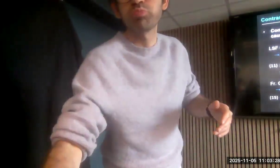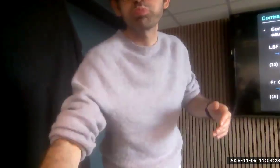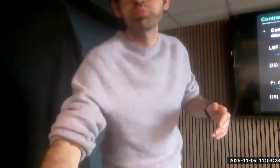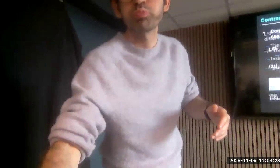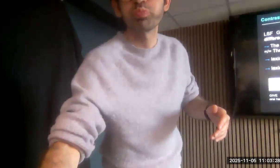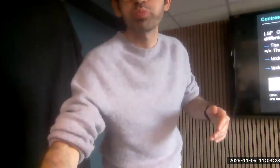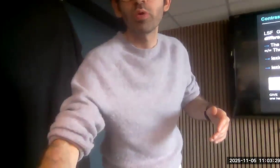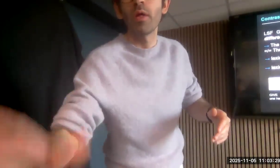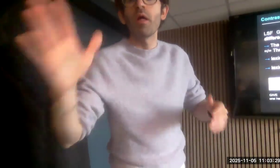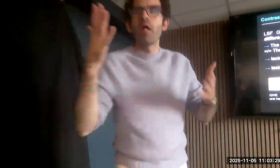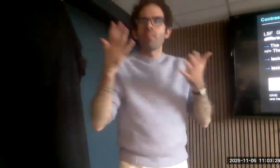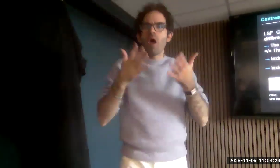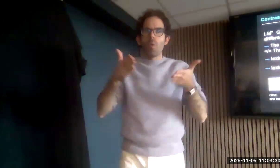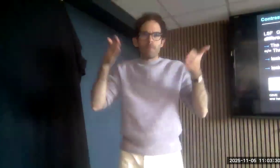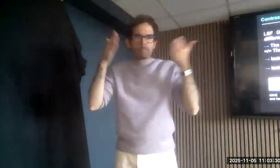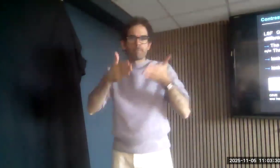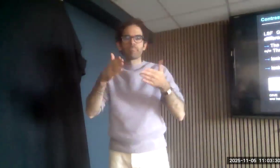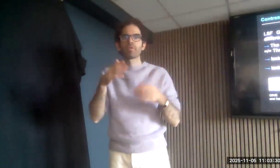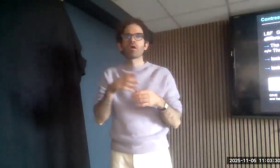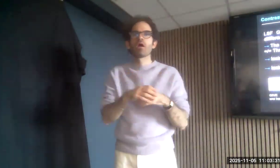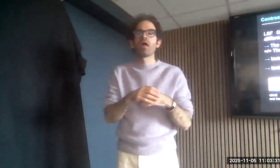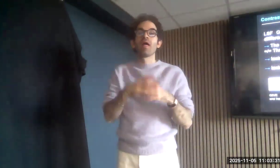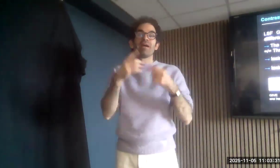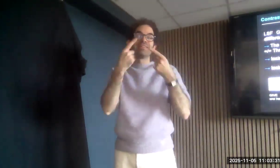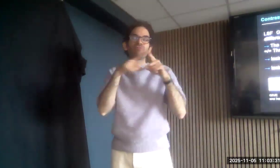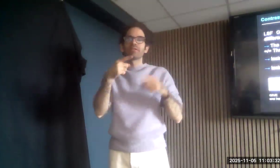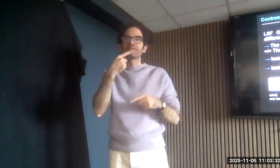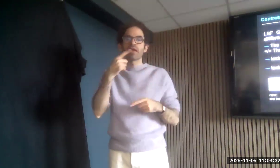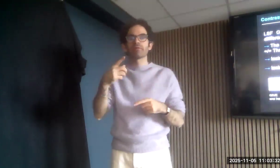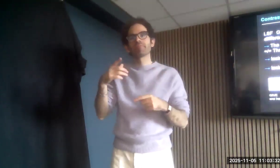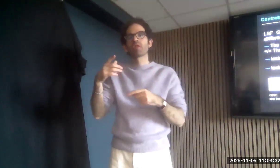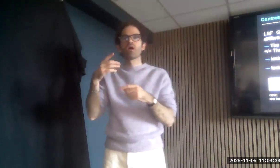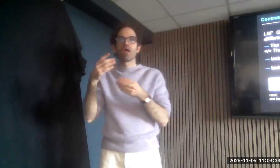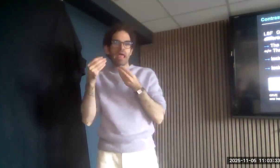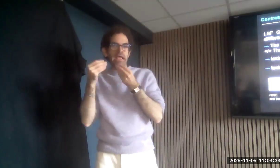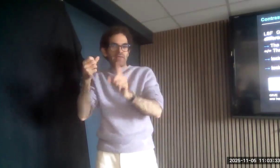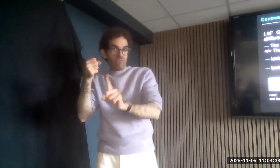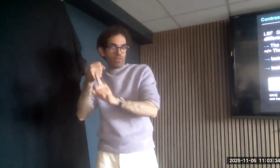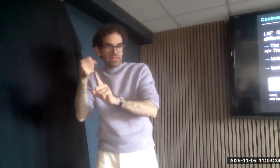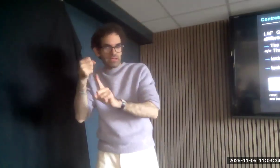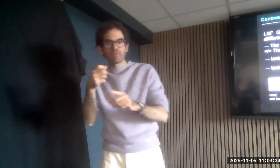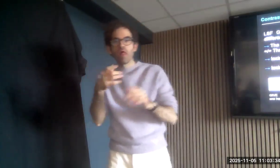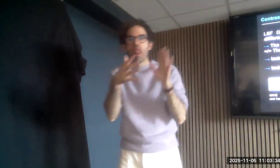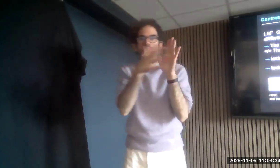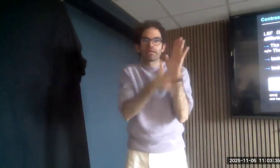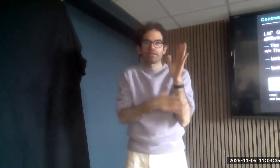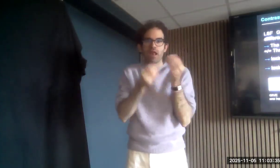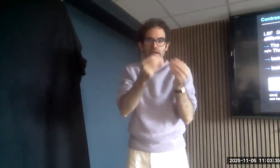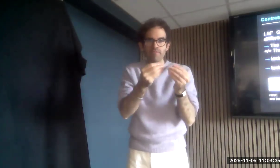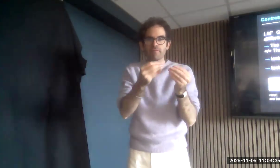I will skip this…